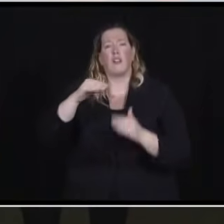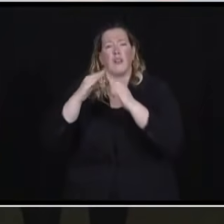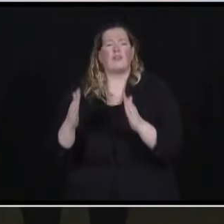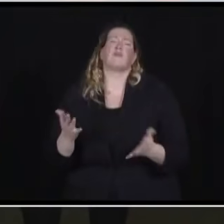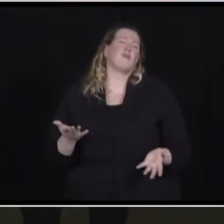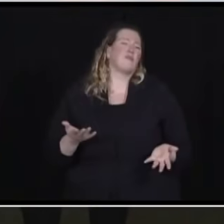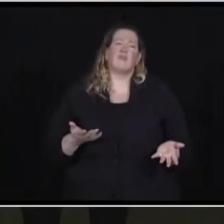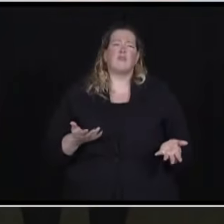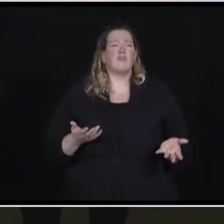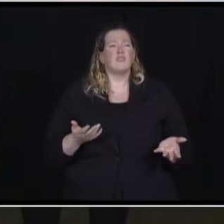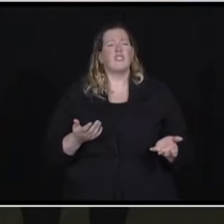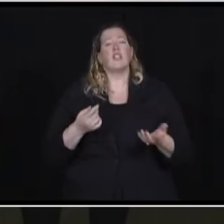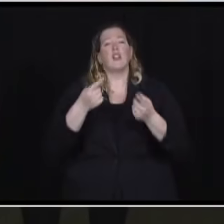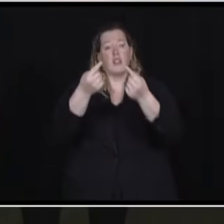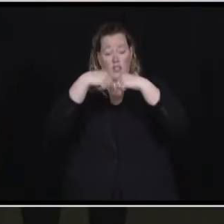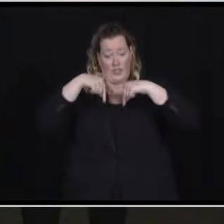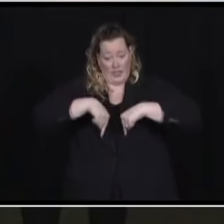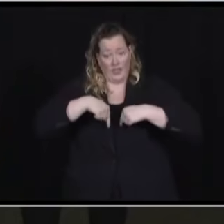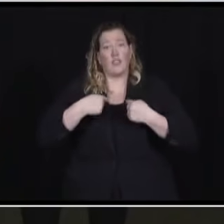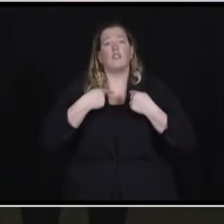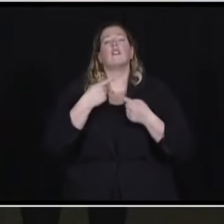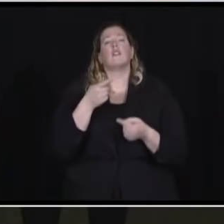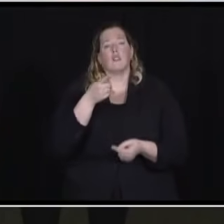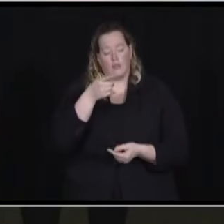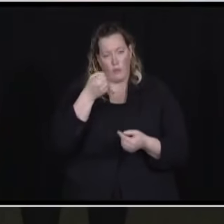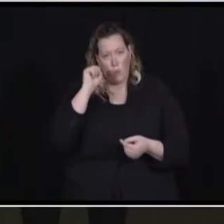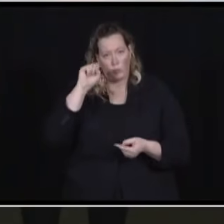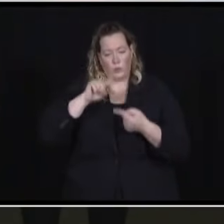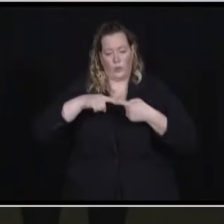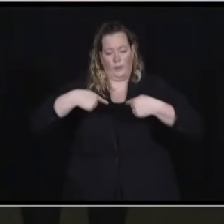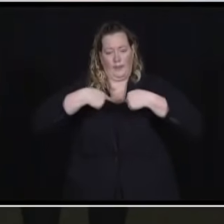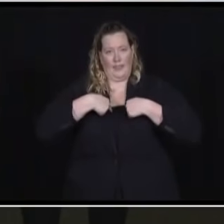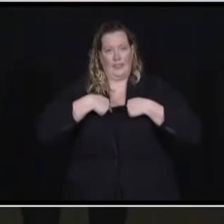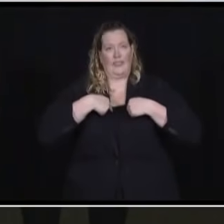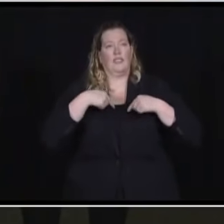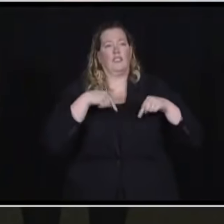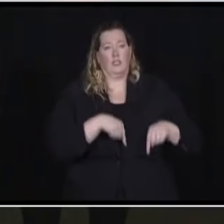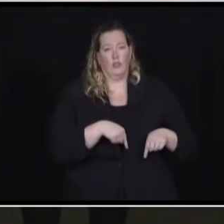me, don't come after my neighbours. And I want to sincerely apologize to my